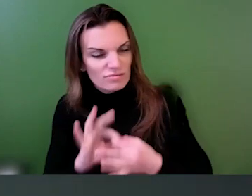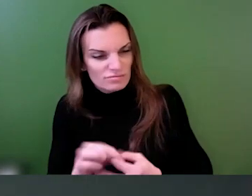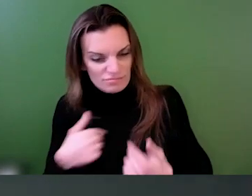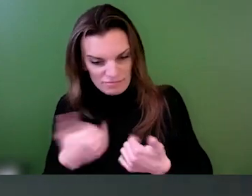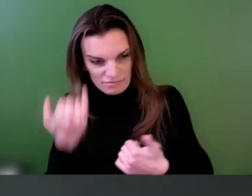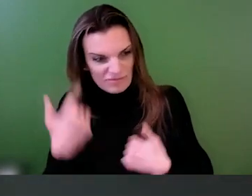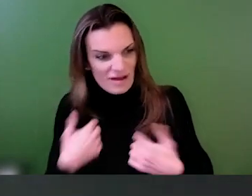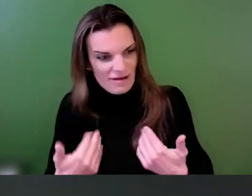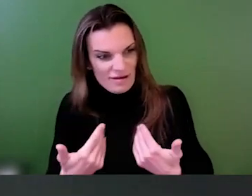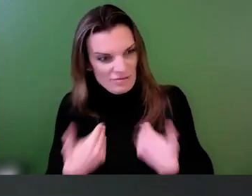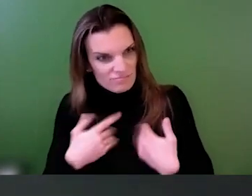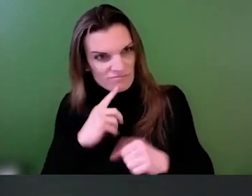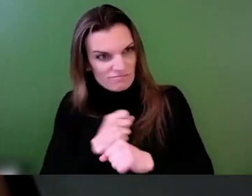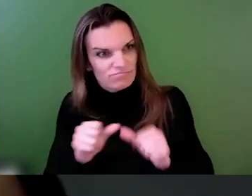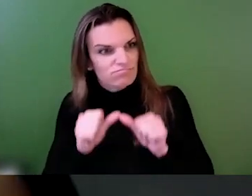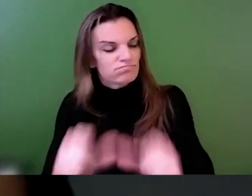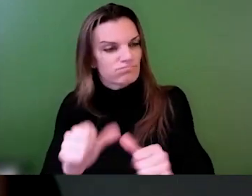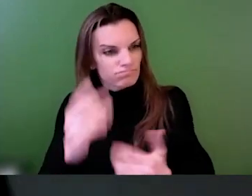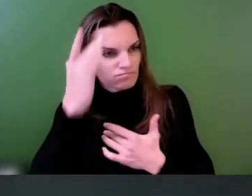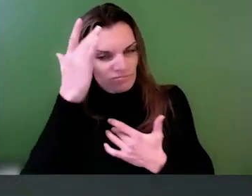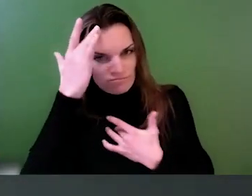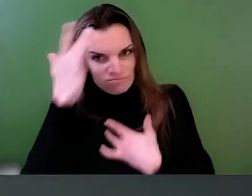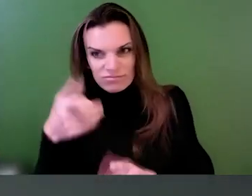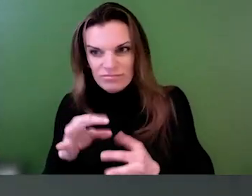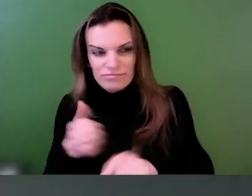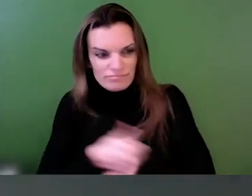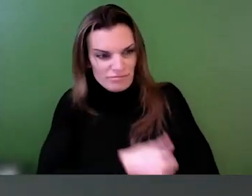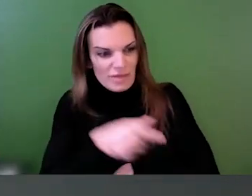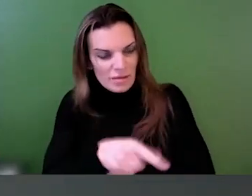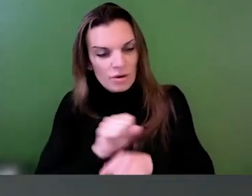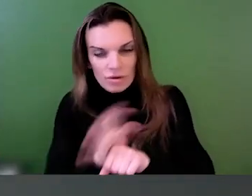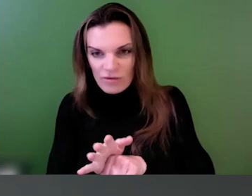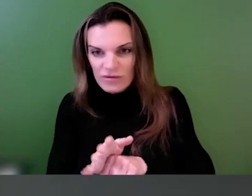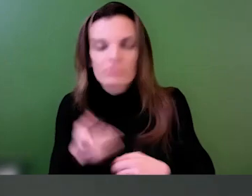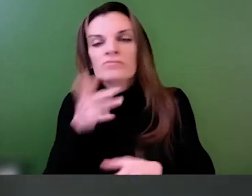question, Lisa, thanks for holding down the fort. This will be for you but also I know